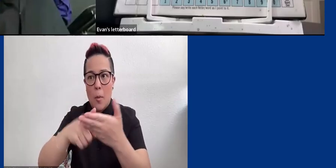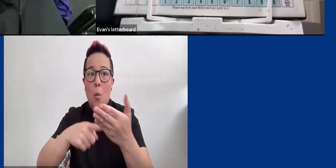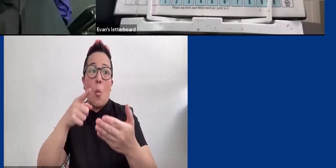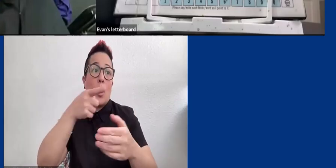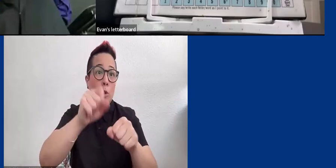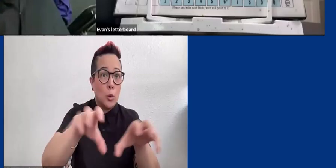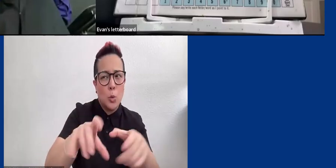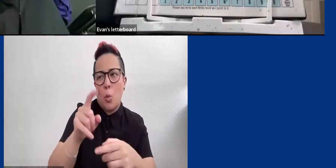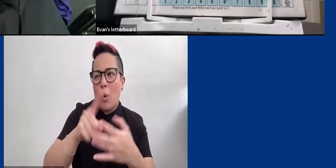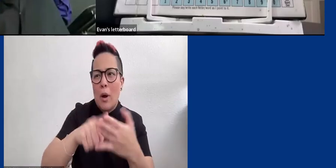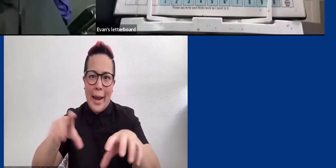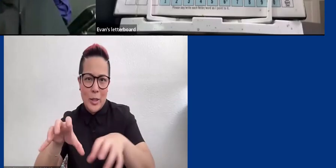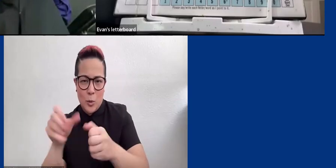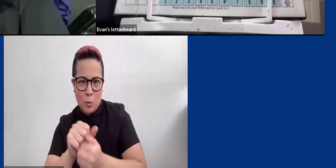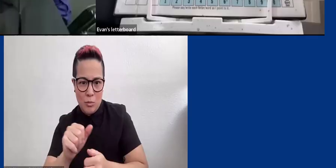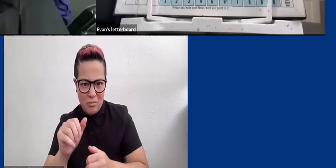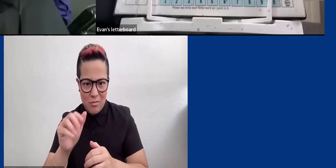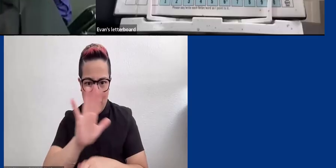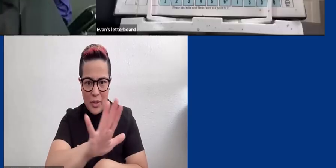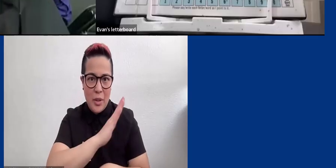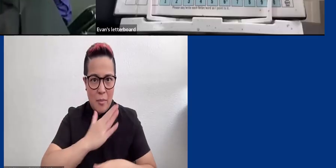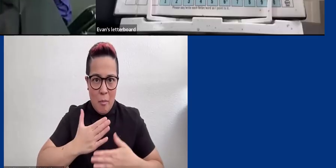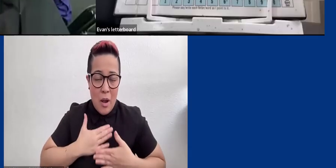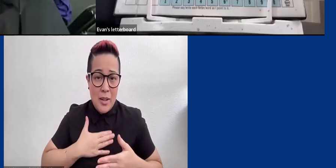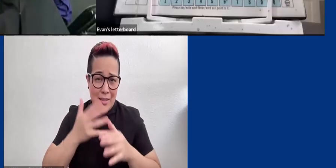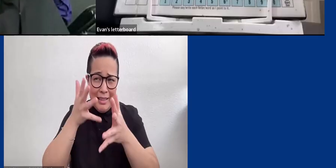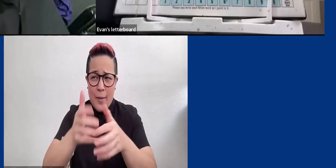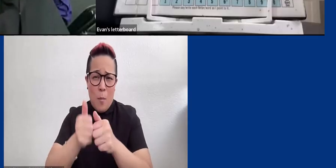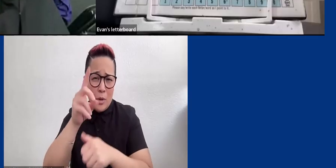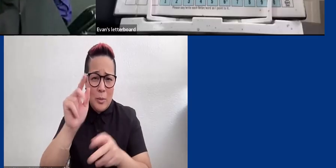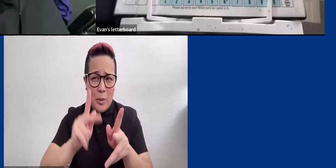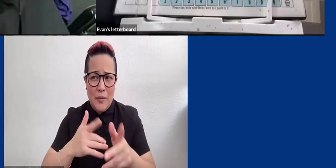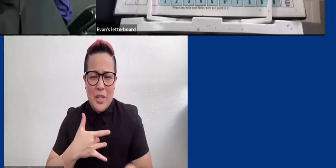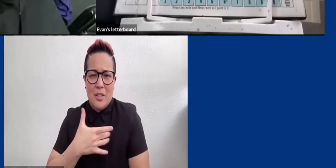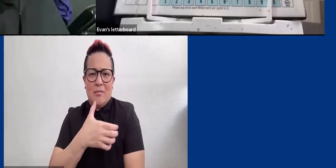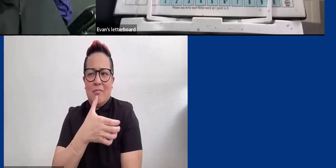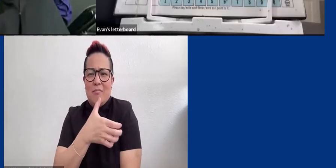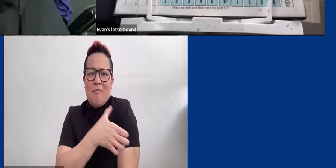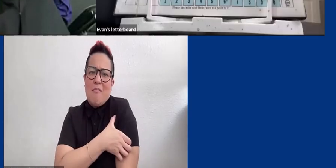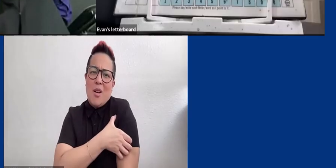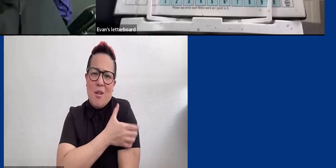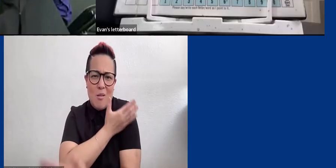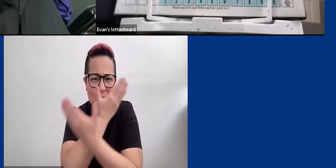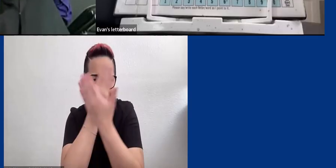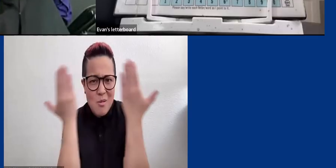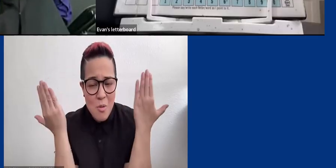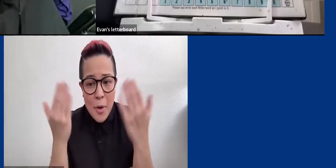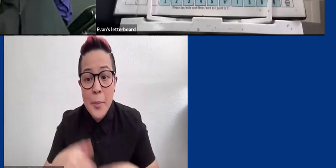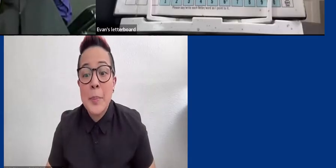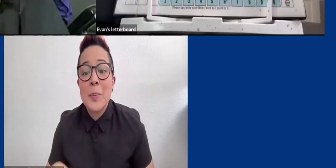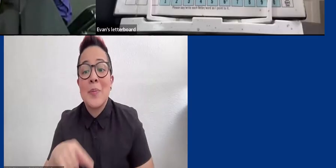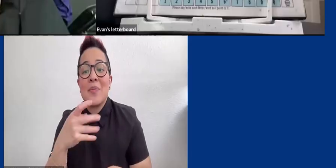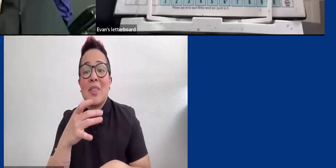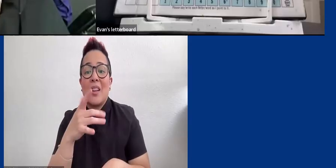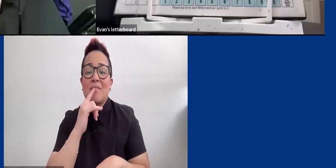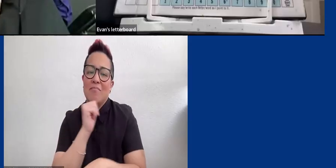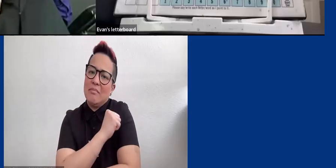leaving most disabled people feeling powerless. The agent of power, therefore,